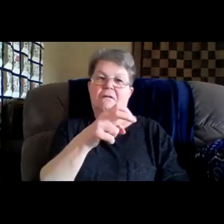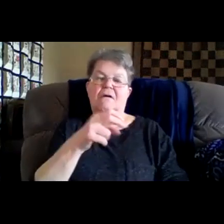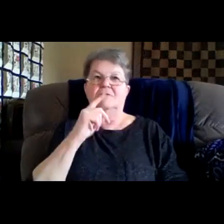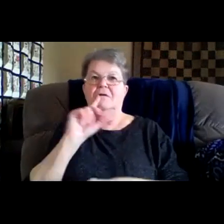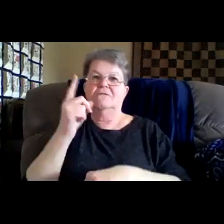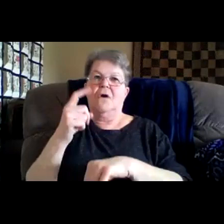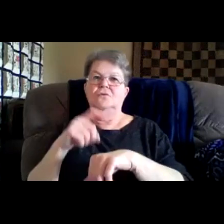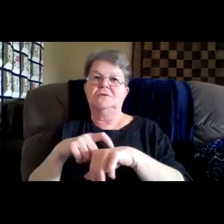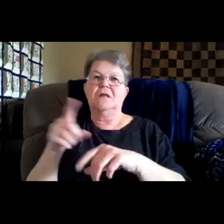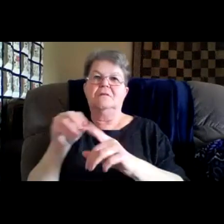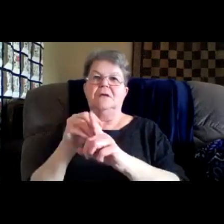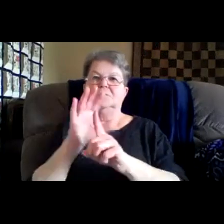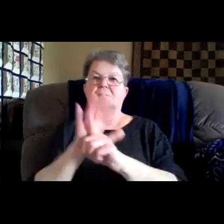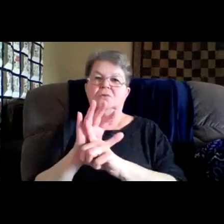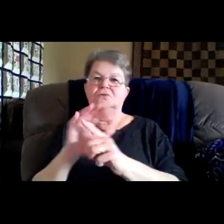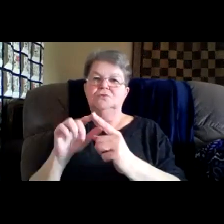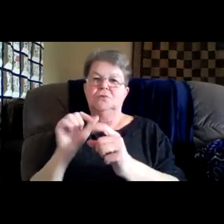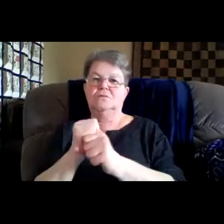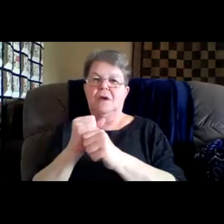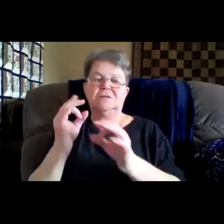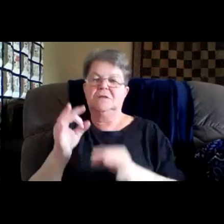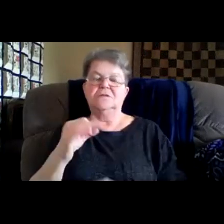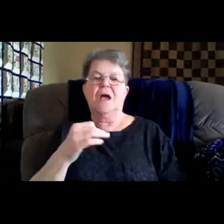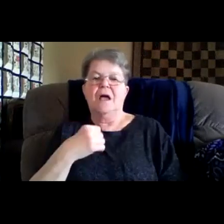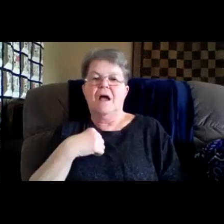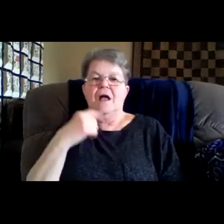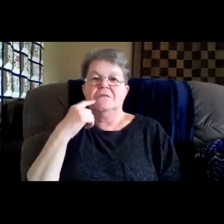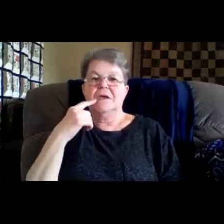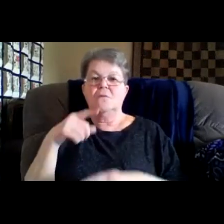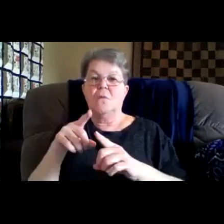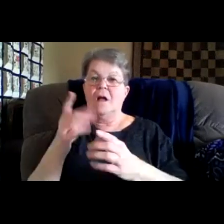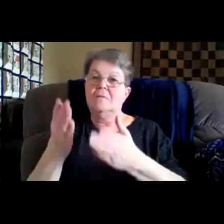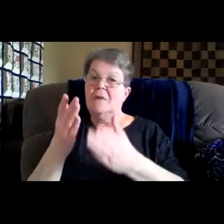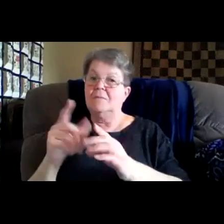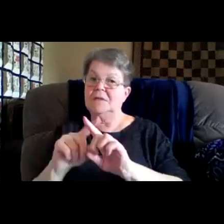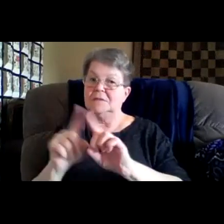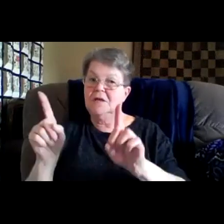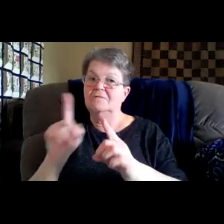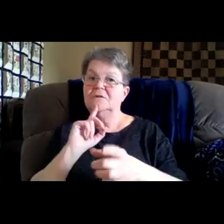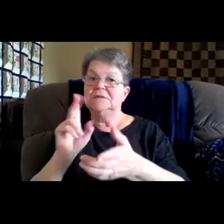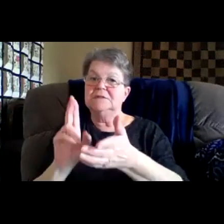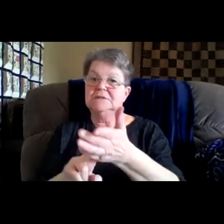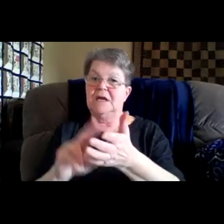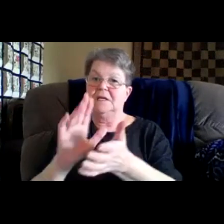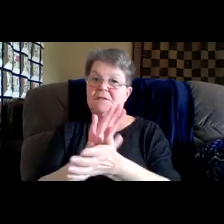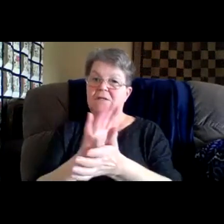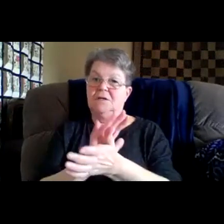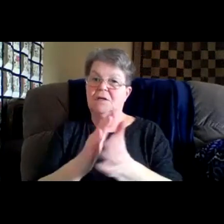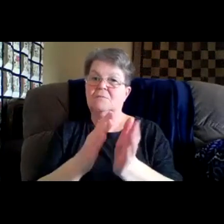kind of exposed to making decisions. So I think while it may be different than actually signing a document, planning can still occur,